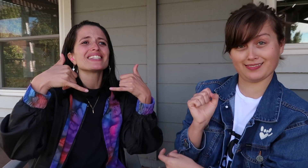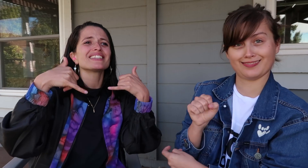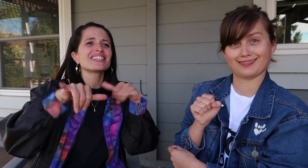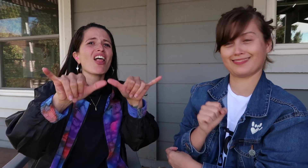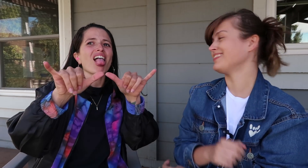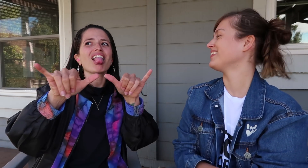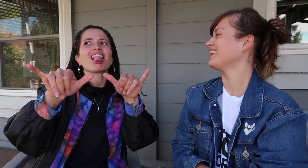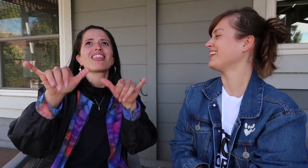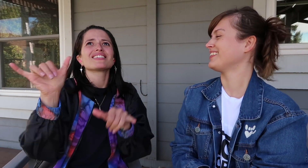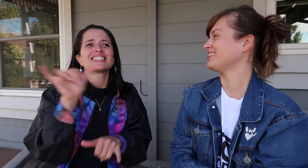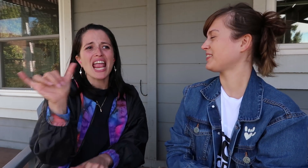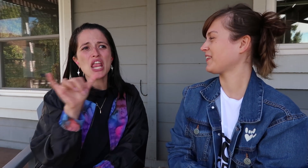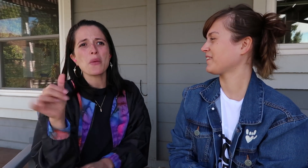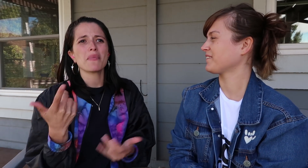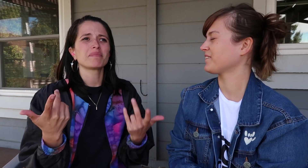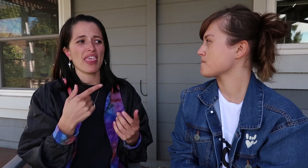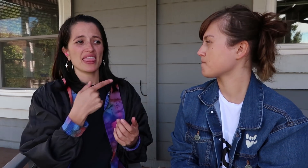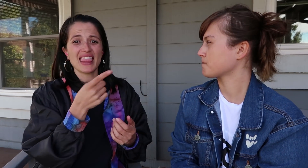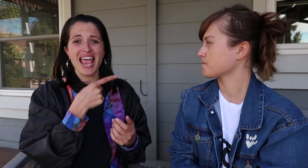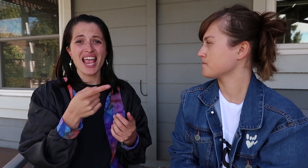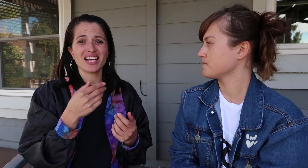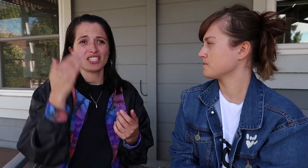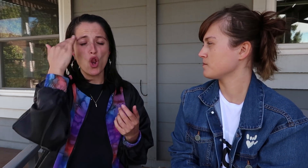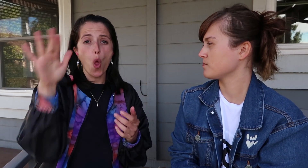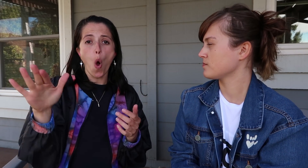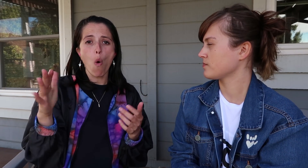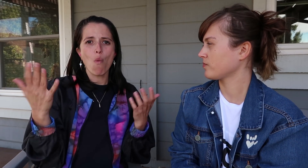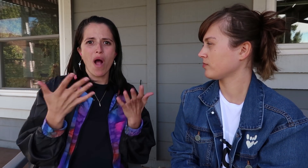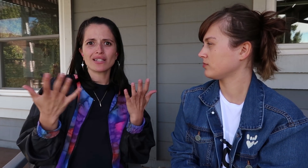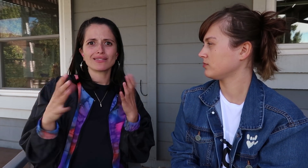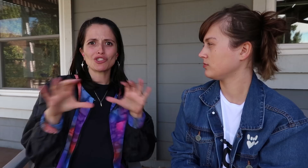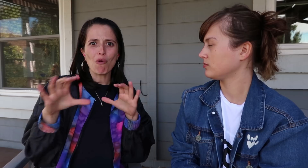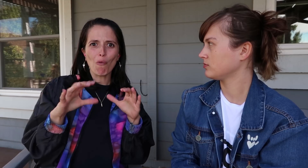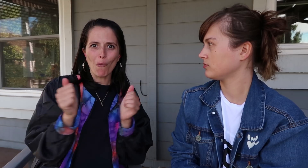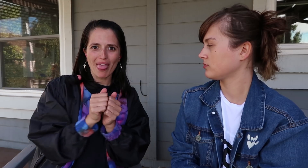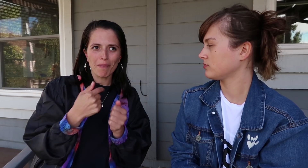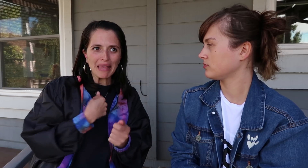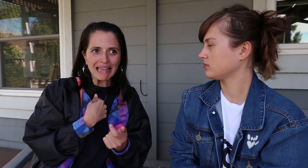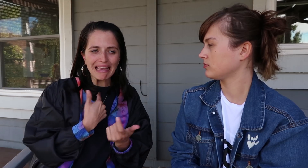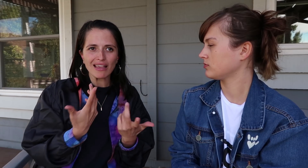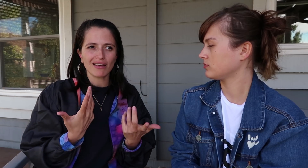It was still the same thing, they didn't know what to do with me.